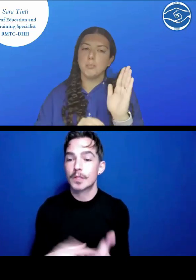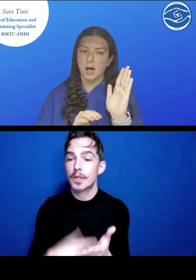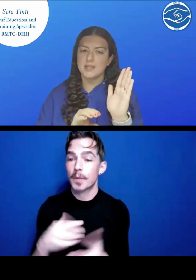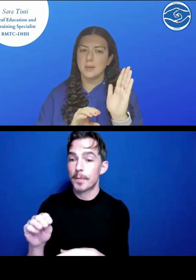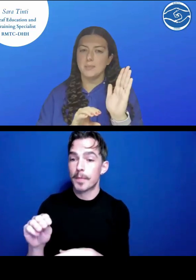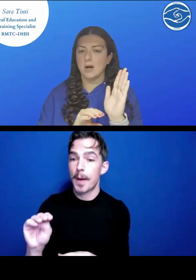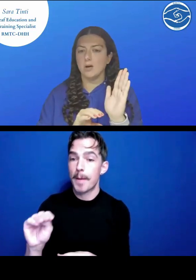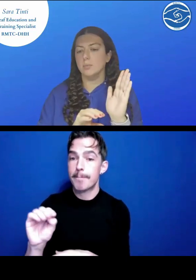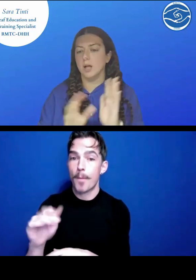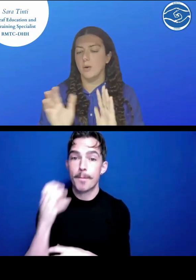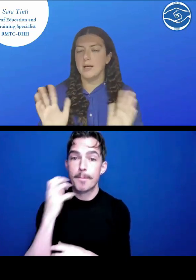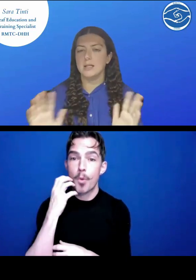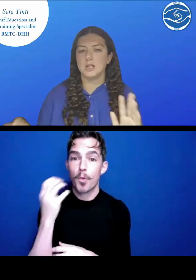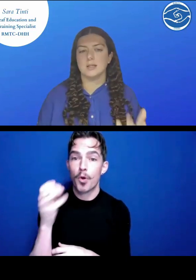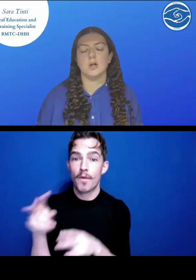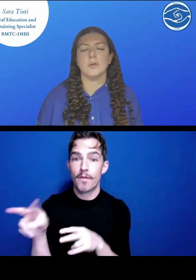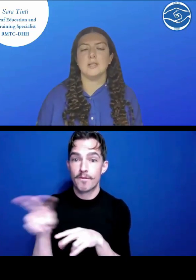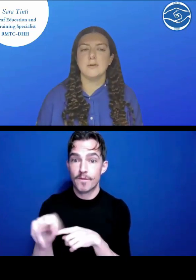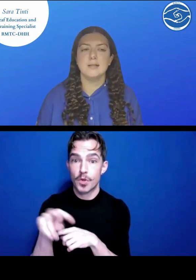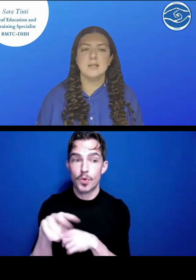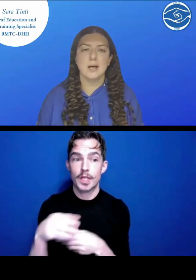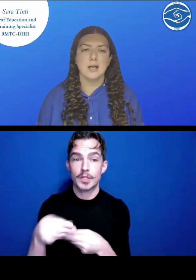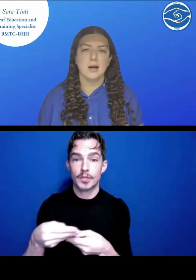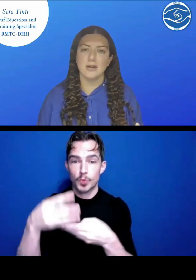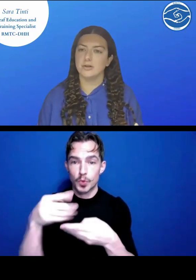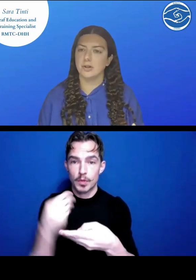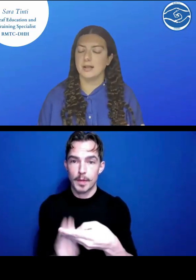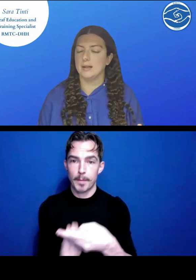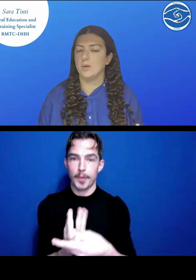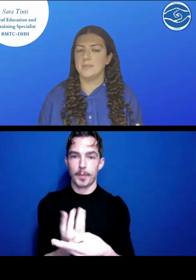it pops up down below it. Just a little bit different depending on how you're looking at